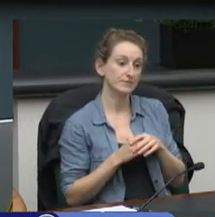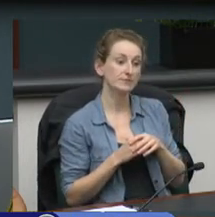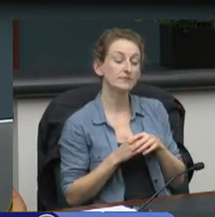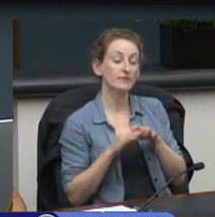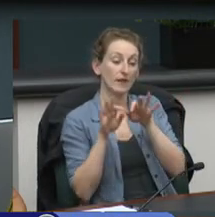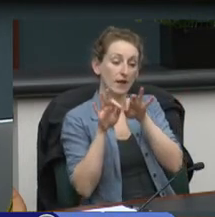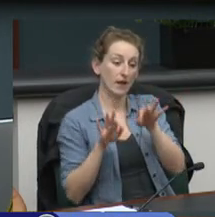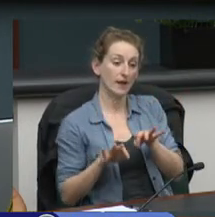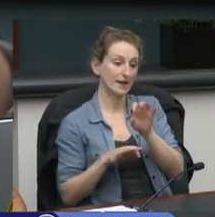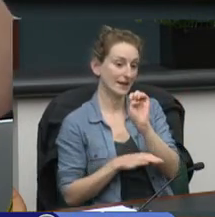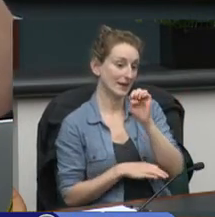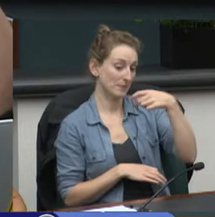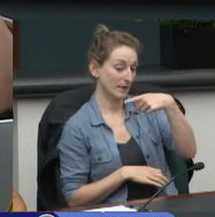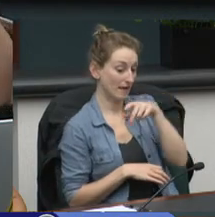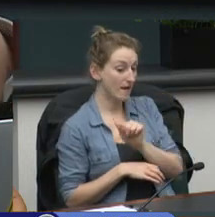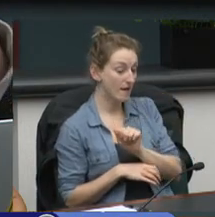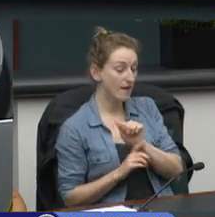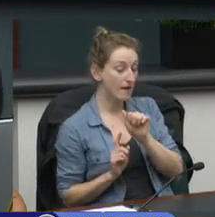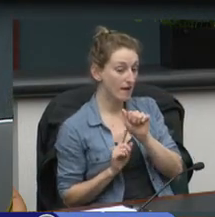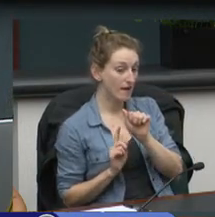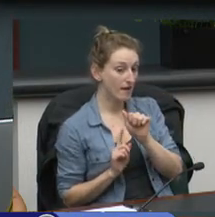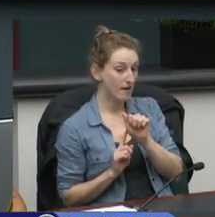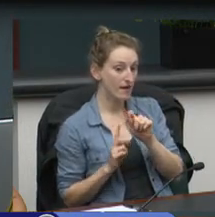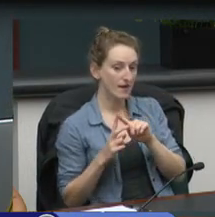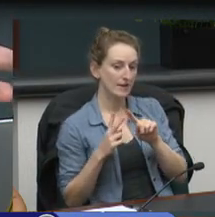says EPA but then it says Housing and Urban Development doesn't say it's the